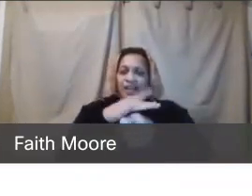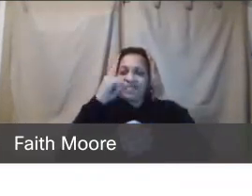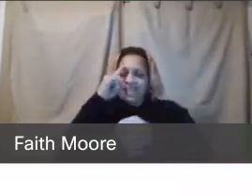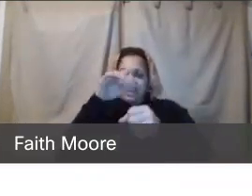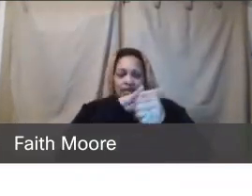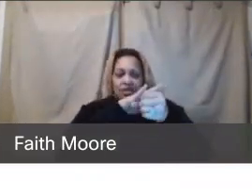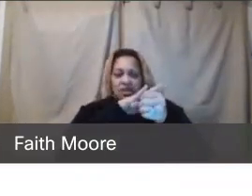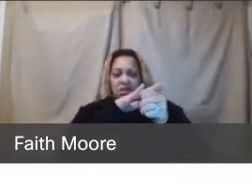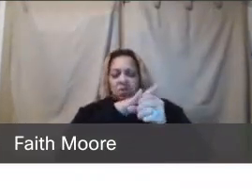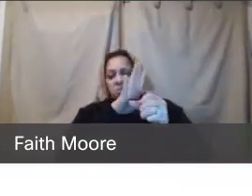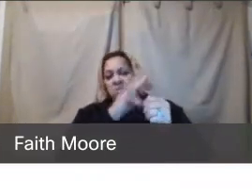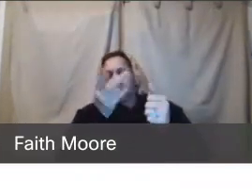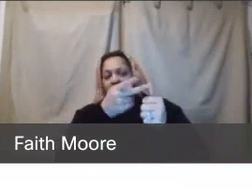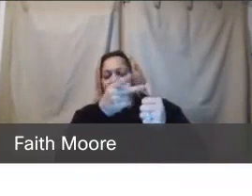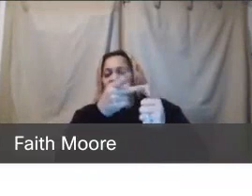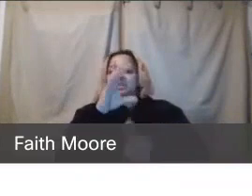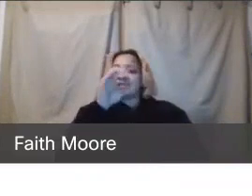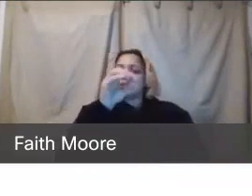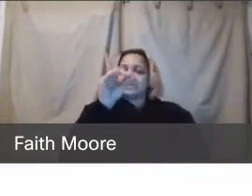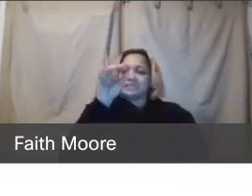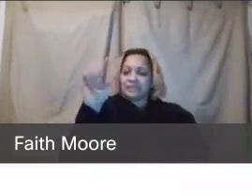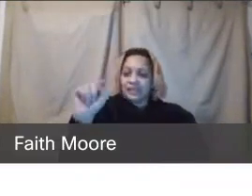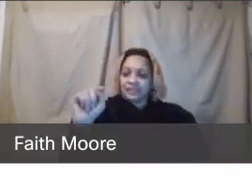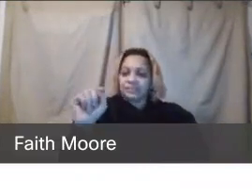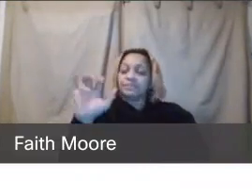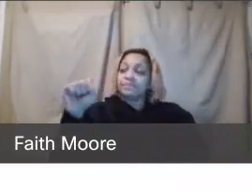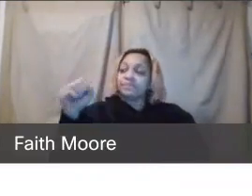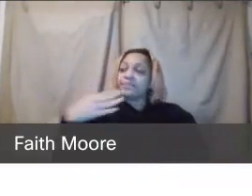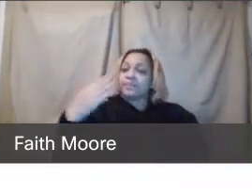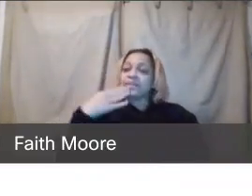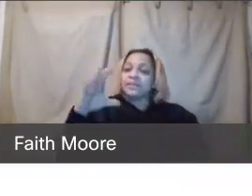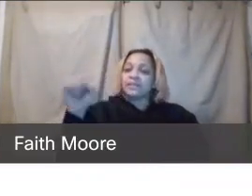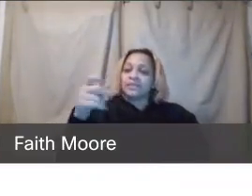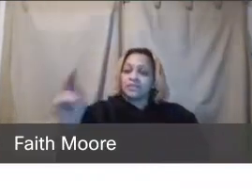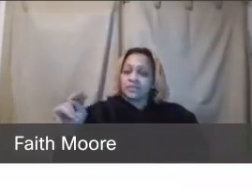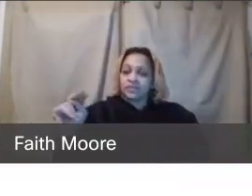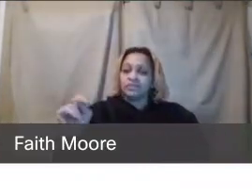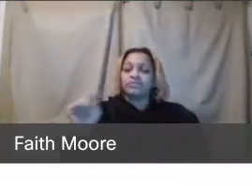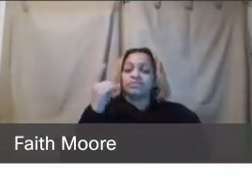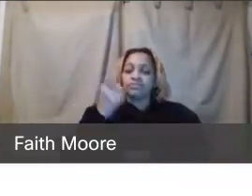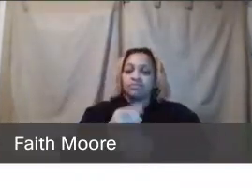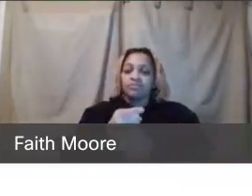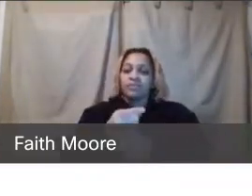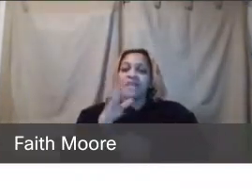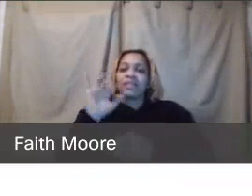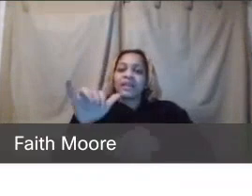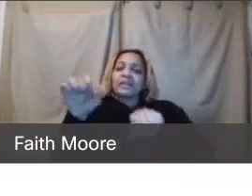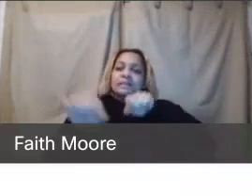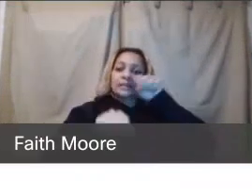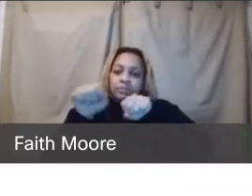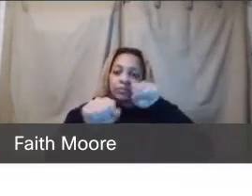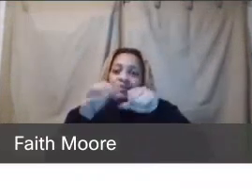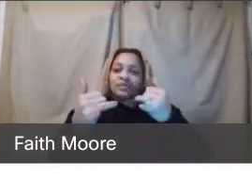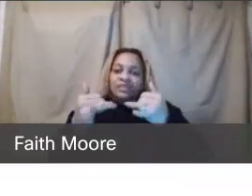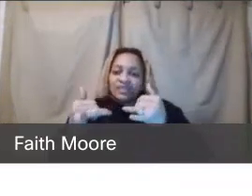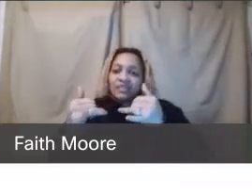Yeah, thanks, Sean. So it's absolutely correct. We, there is a bankrupt today. It's on sidewalk.